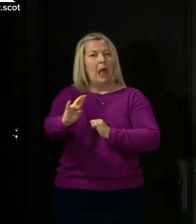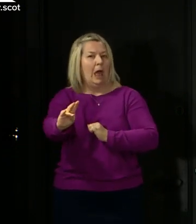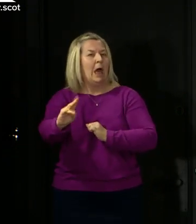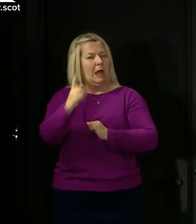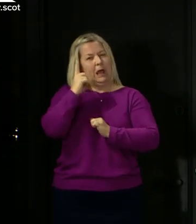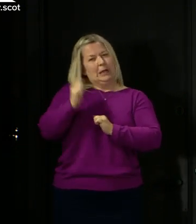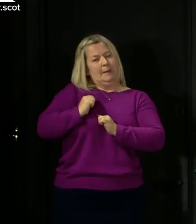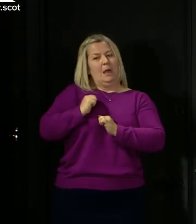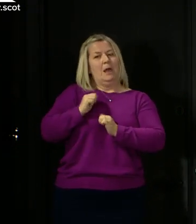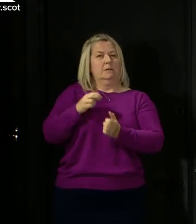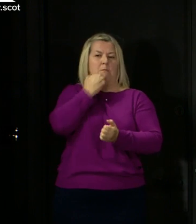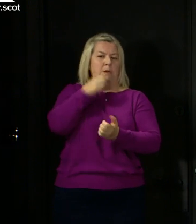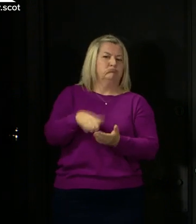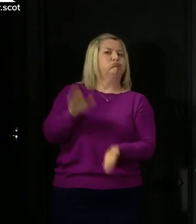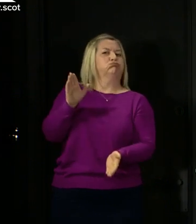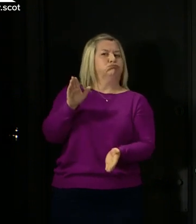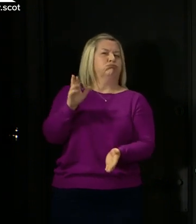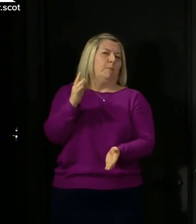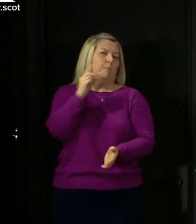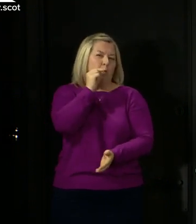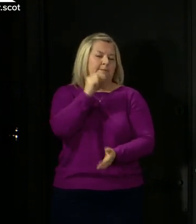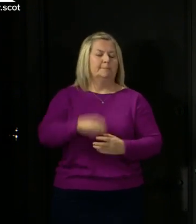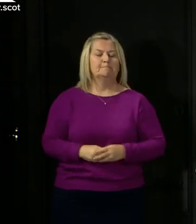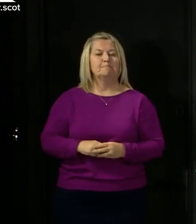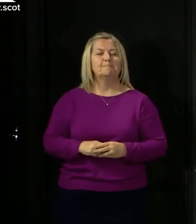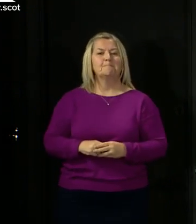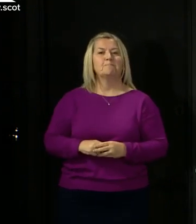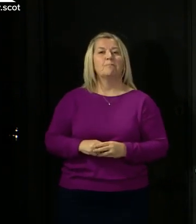account when looking at today's figures.